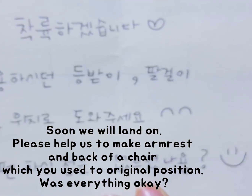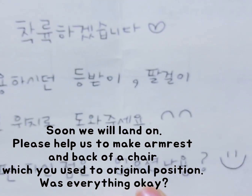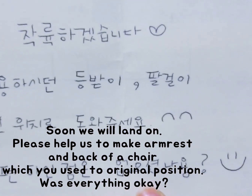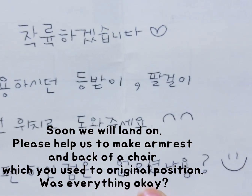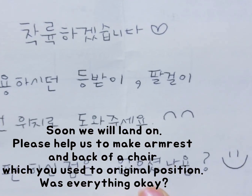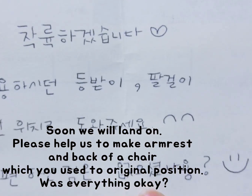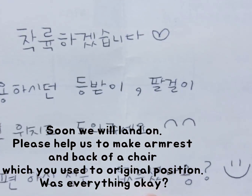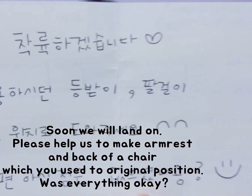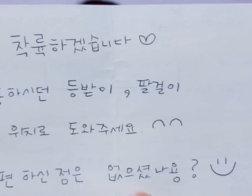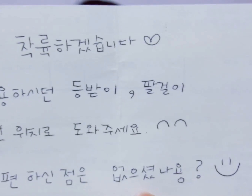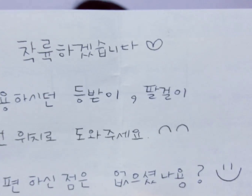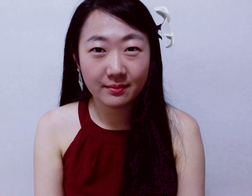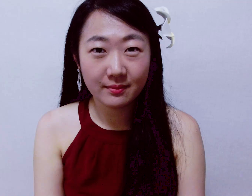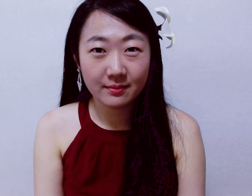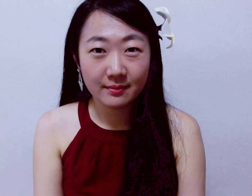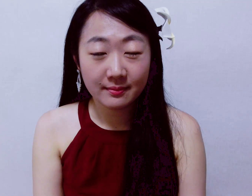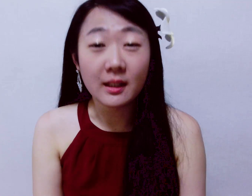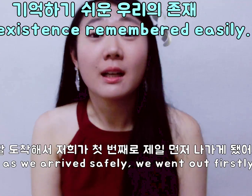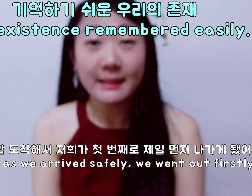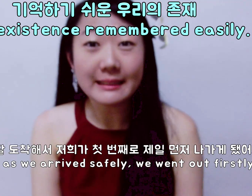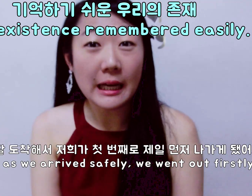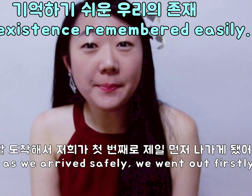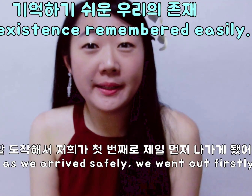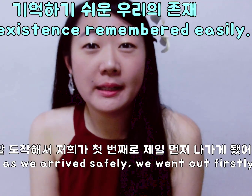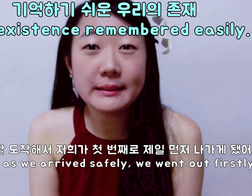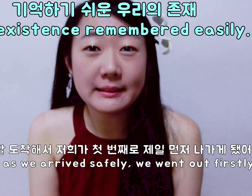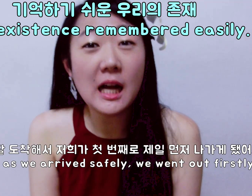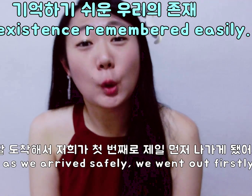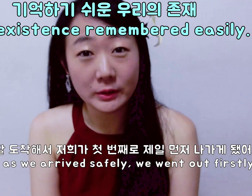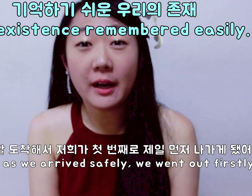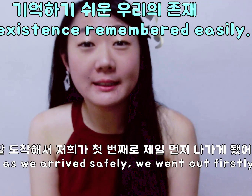곧 착륙하겠습니다soon we will land on.